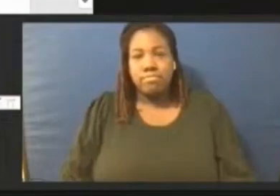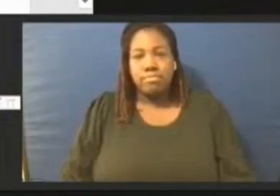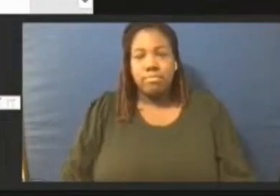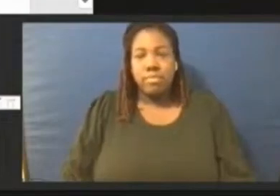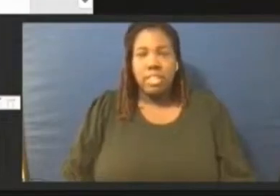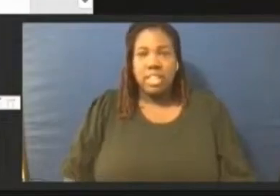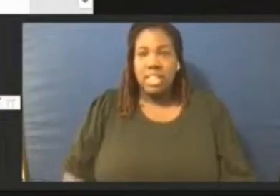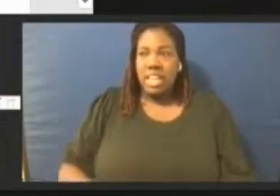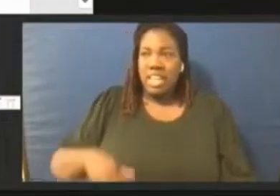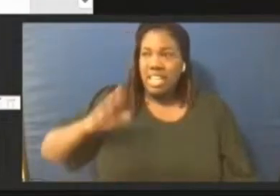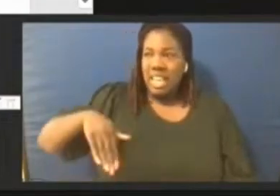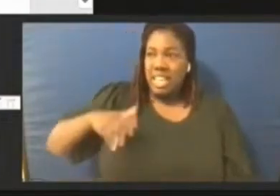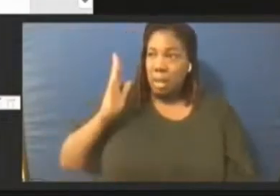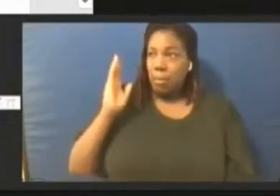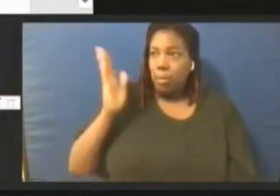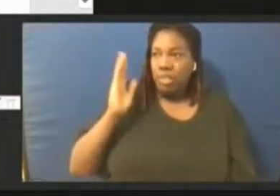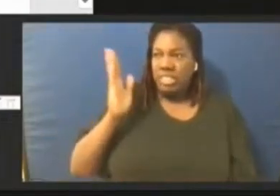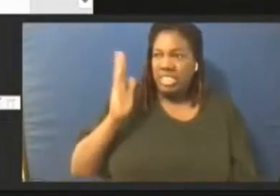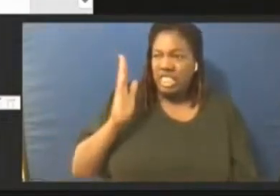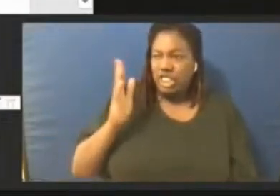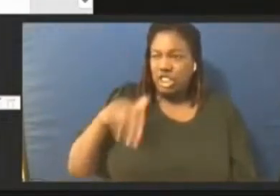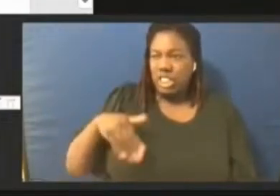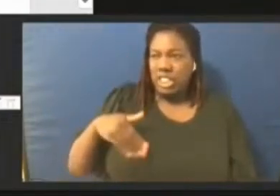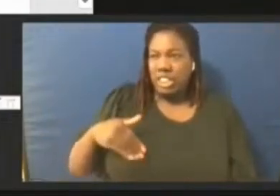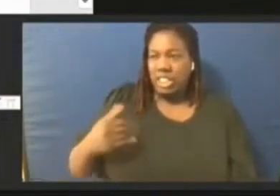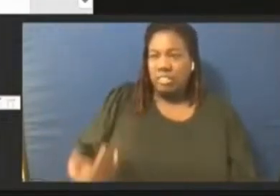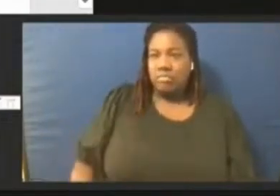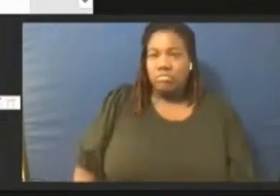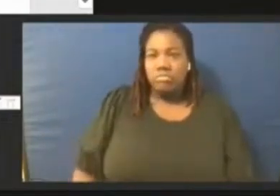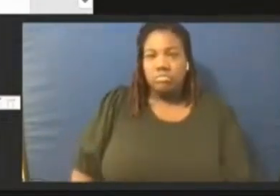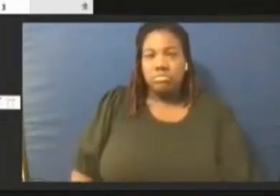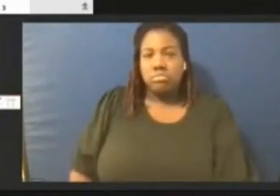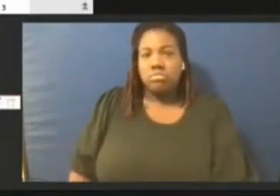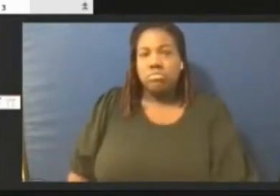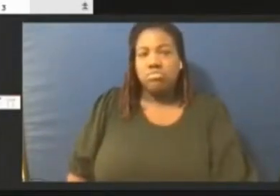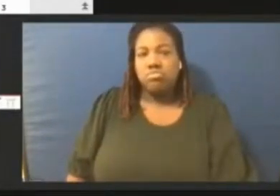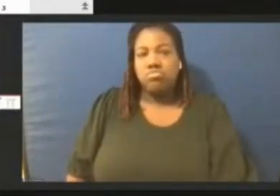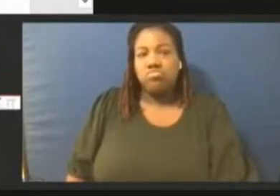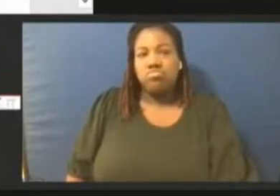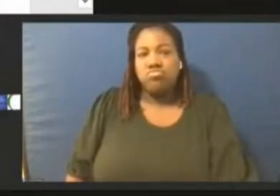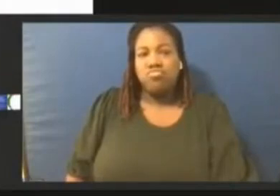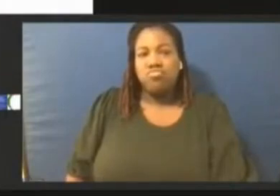When I do that, it moves back to an old slide.